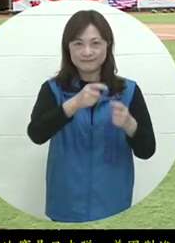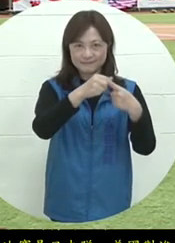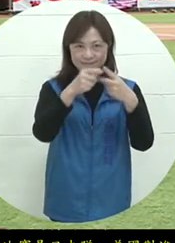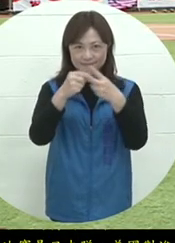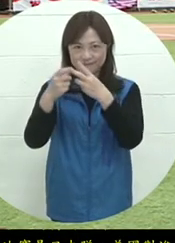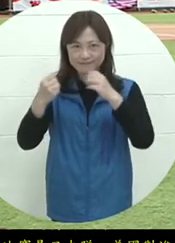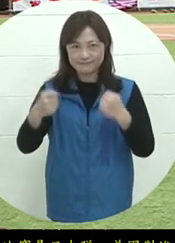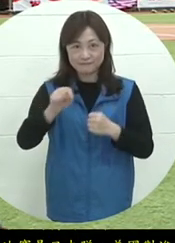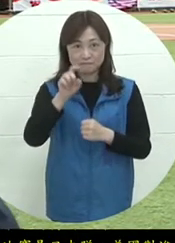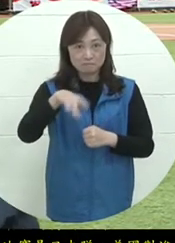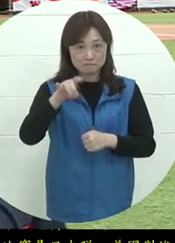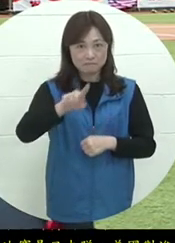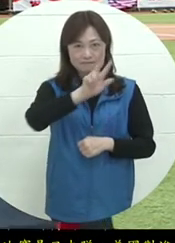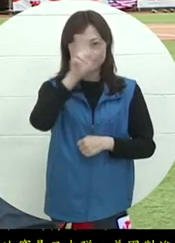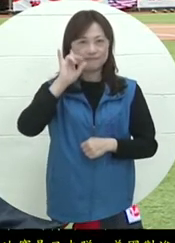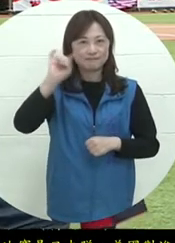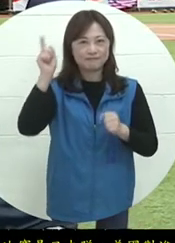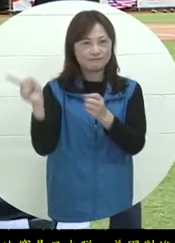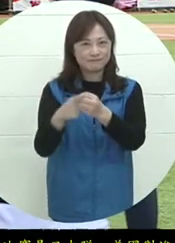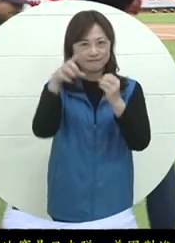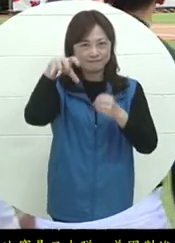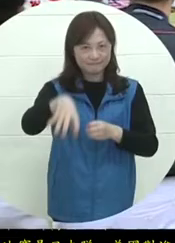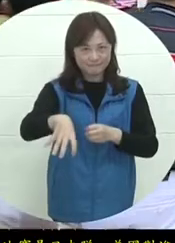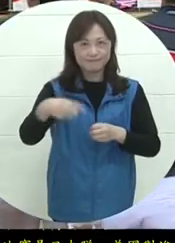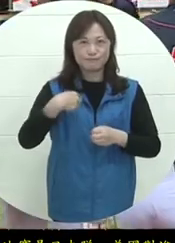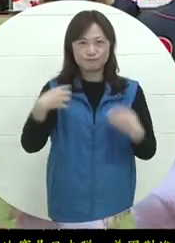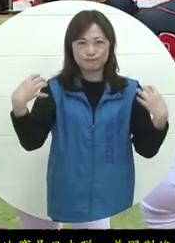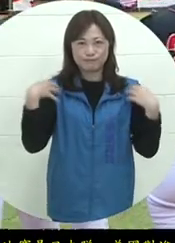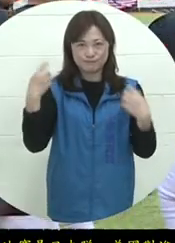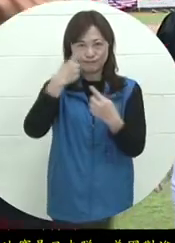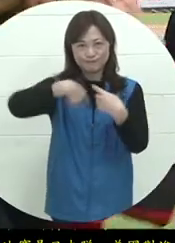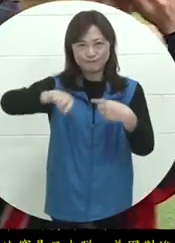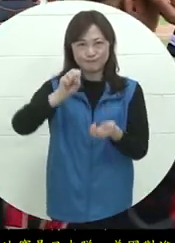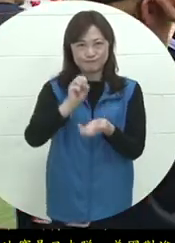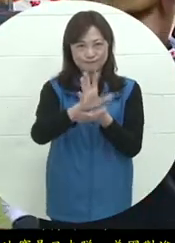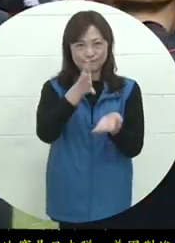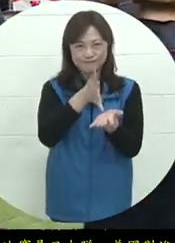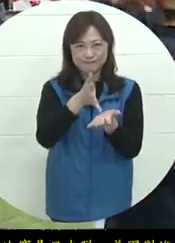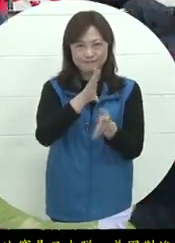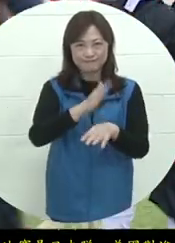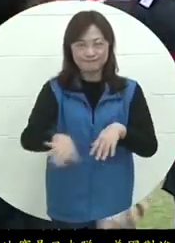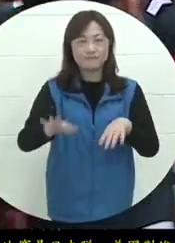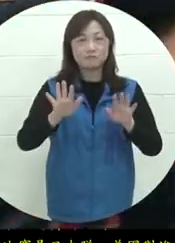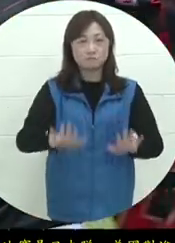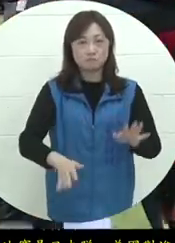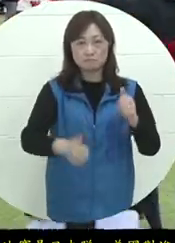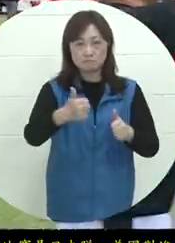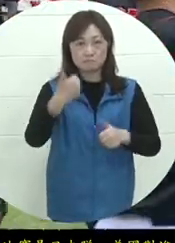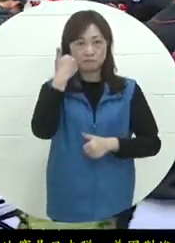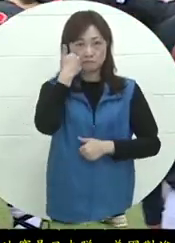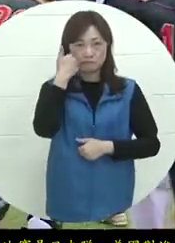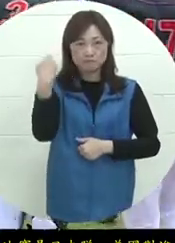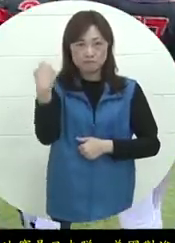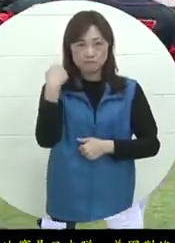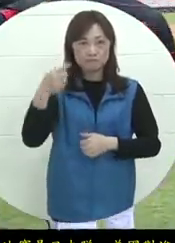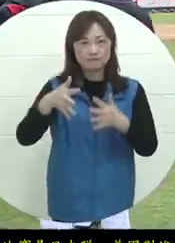to provide broadcast services for all three games today. The two teams competing in today's game had a hard time yesterday, with the American team